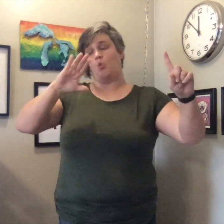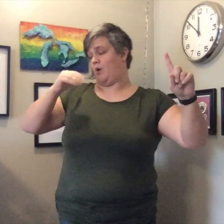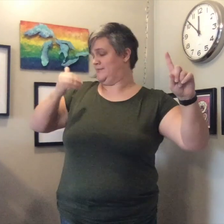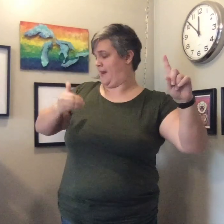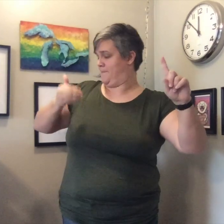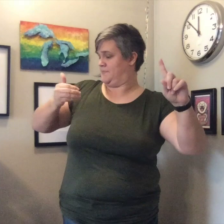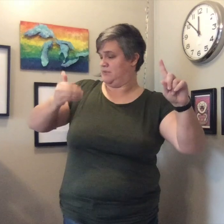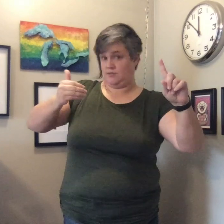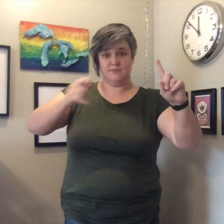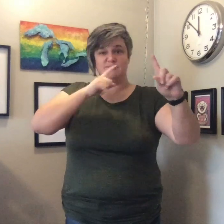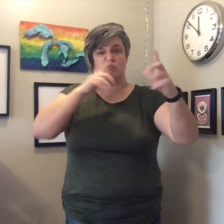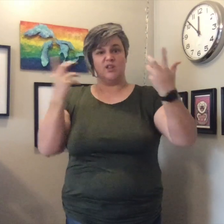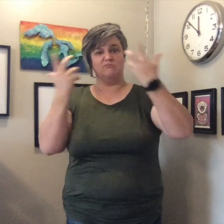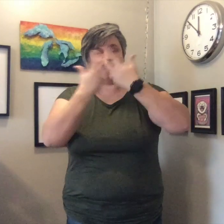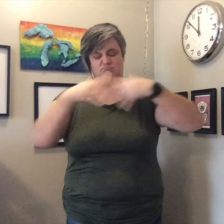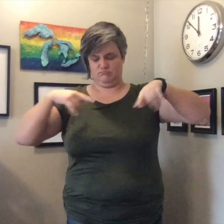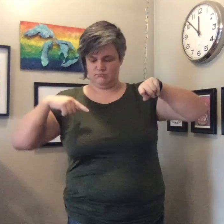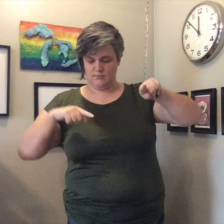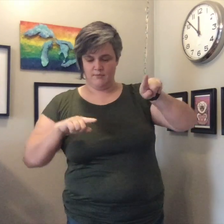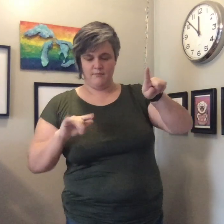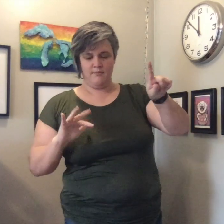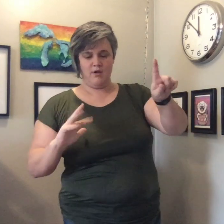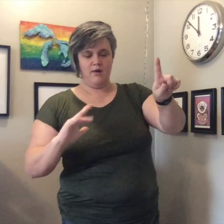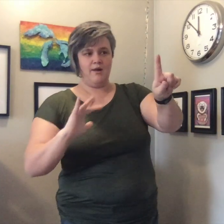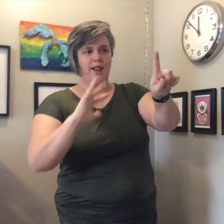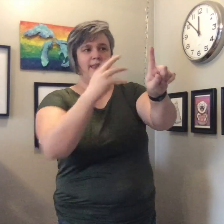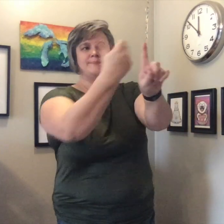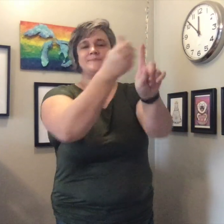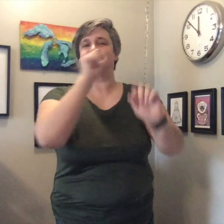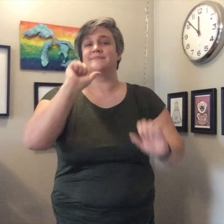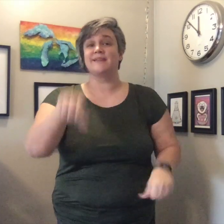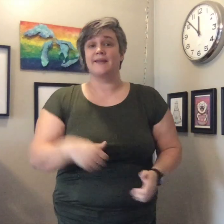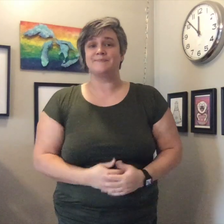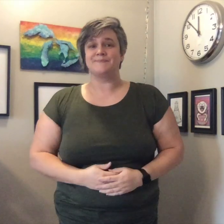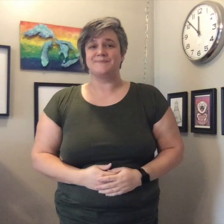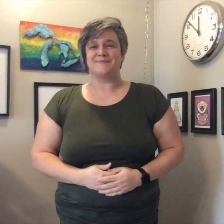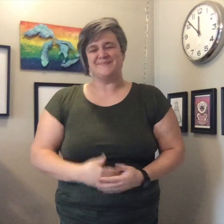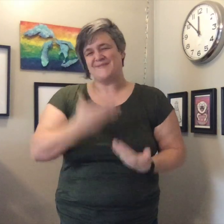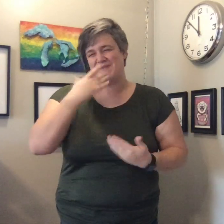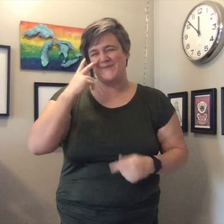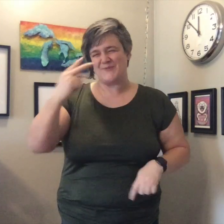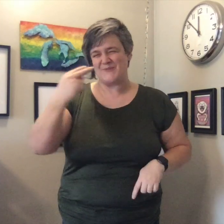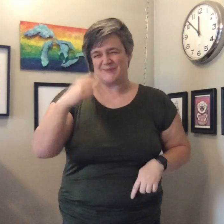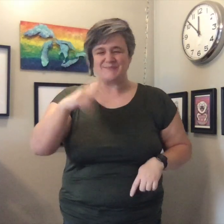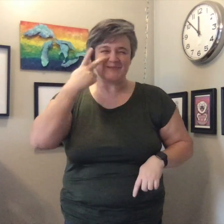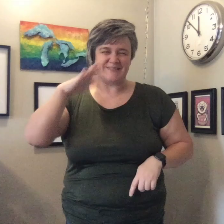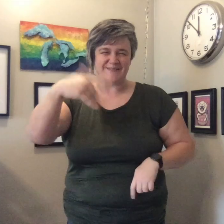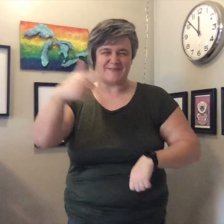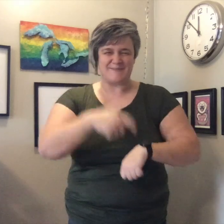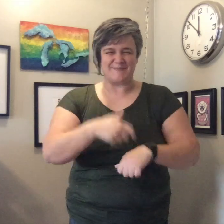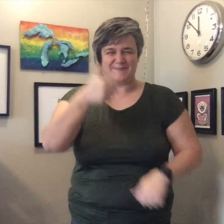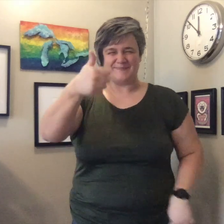they're in alignment with what your entire goal is long-term. Or if they're not. Thanks for watching, see you next time!